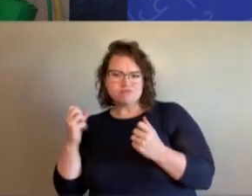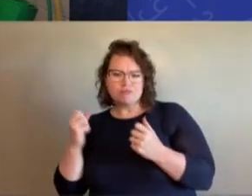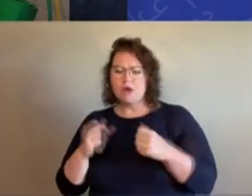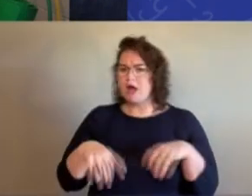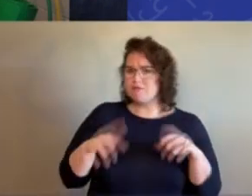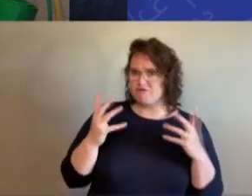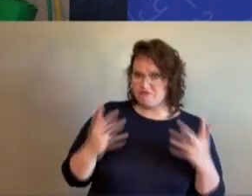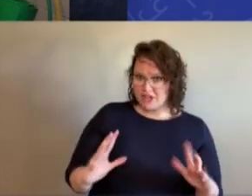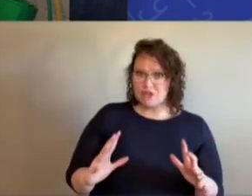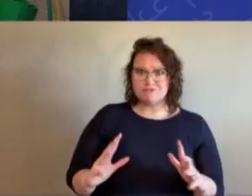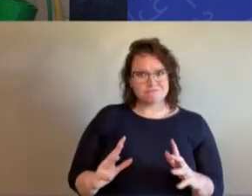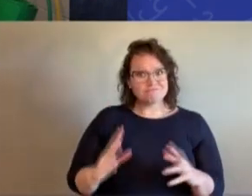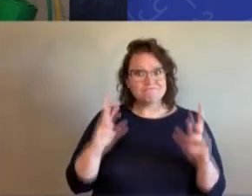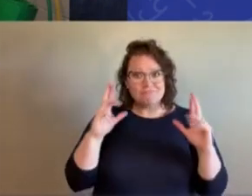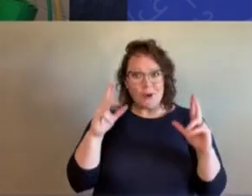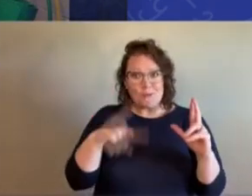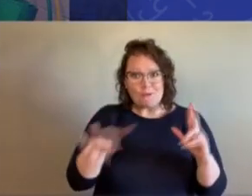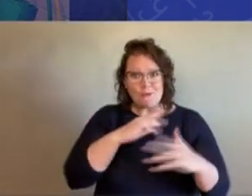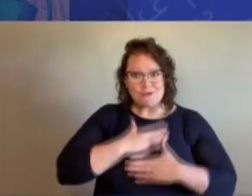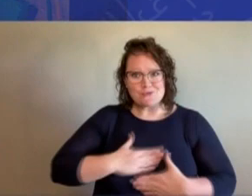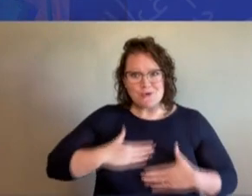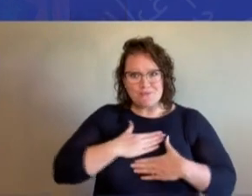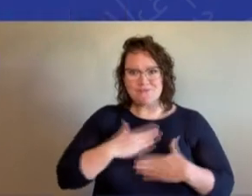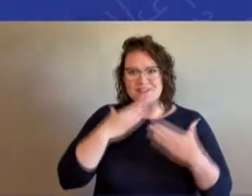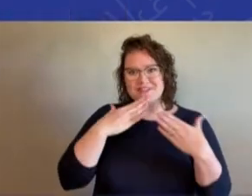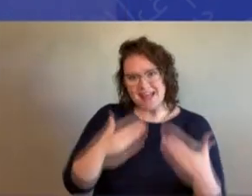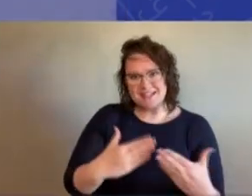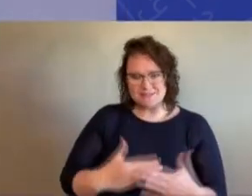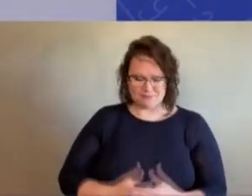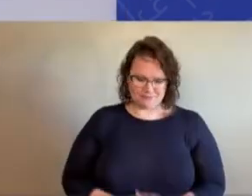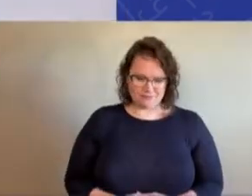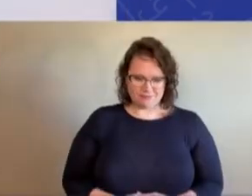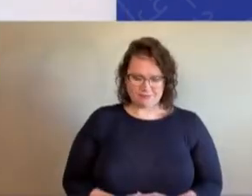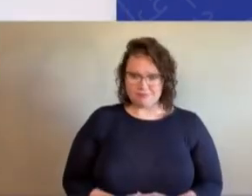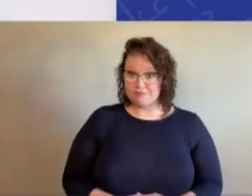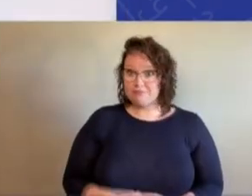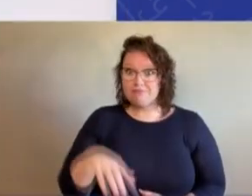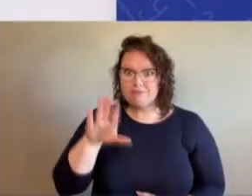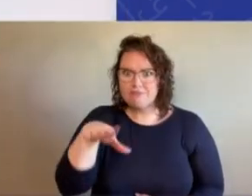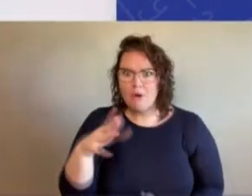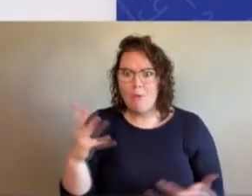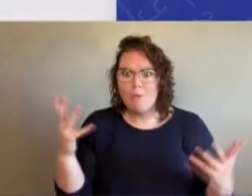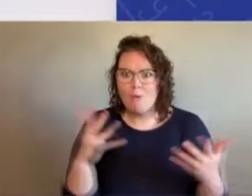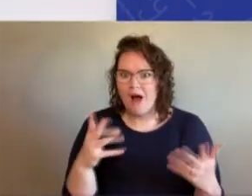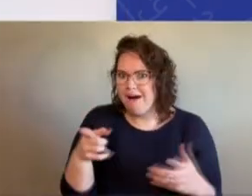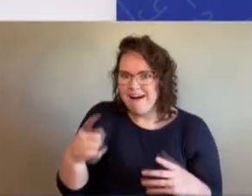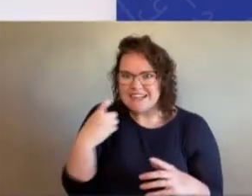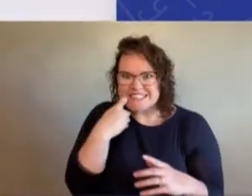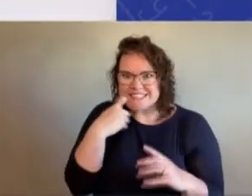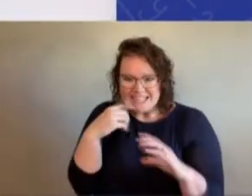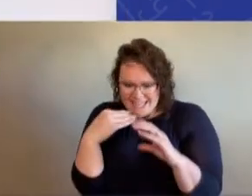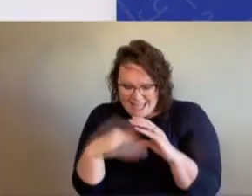episodes. I do a quick workout doing video games, too.